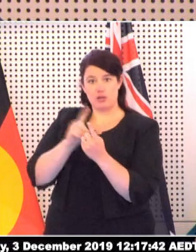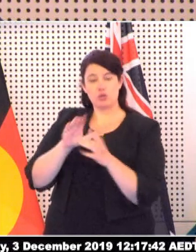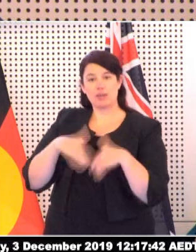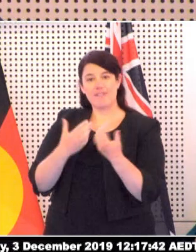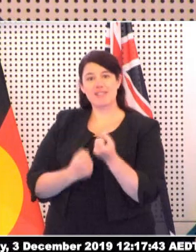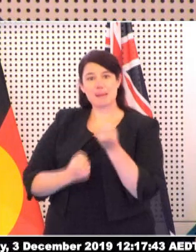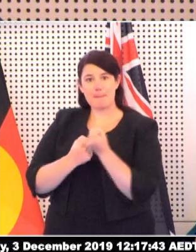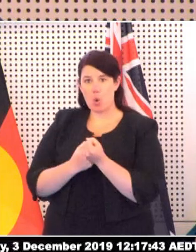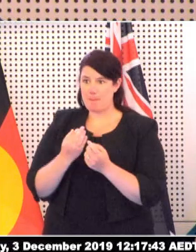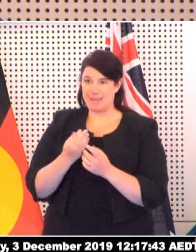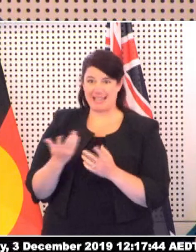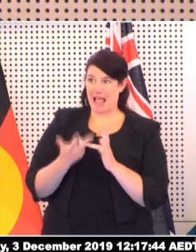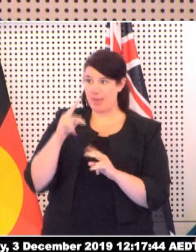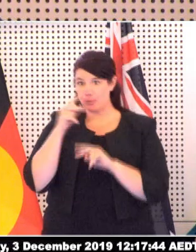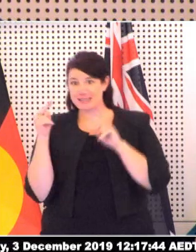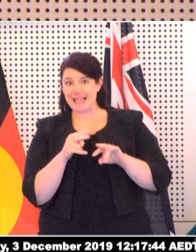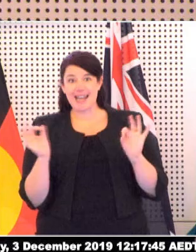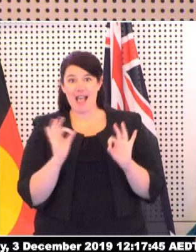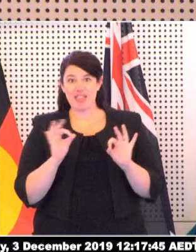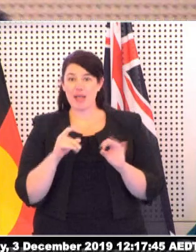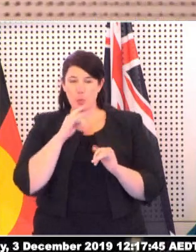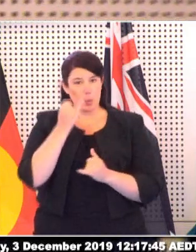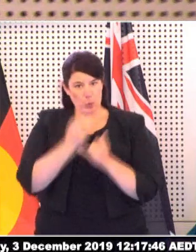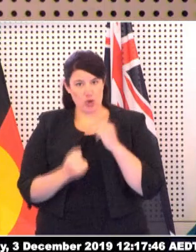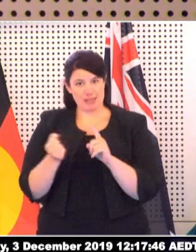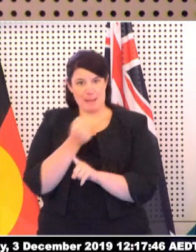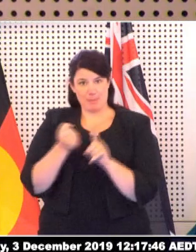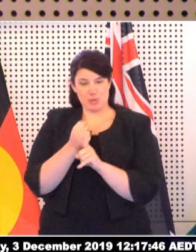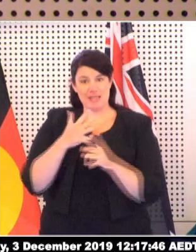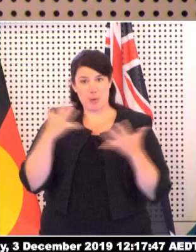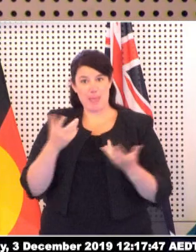So that’s one of the concerns that has been growing in me. I agree with you.